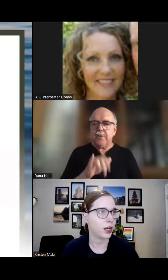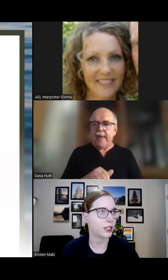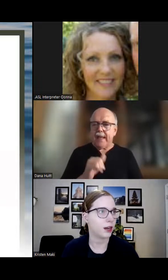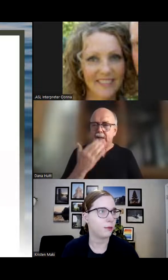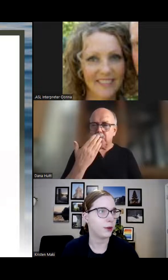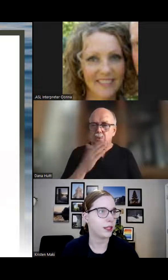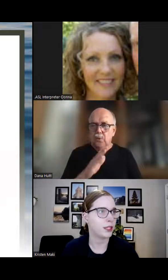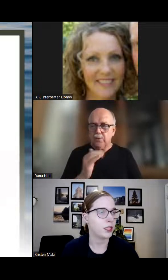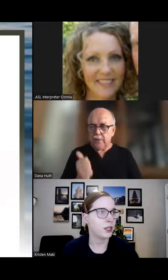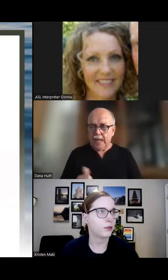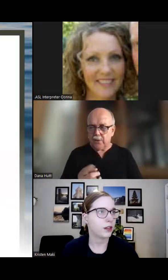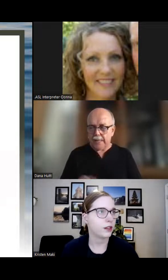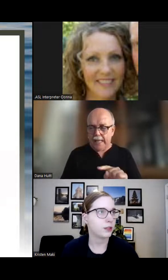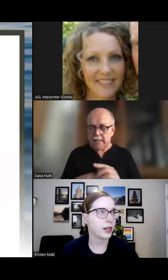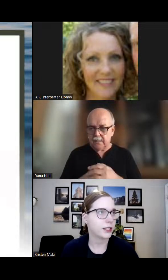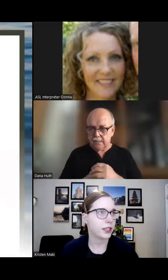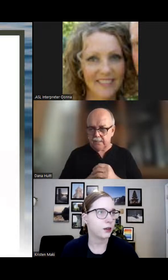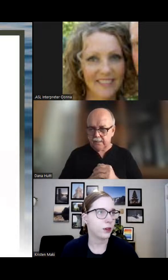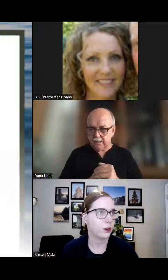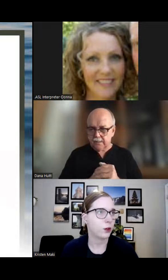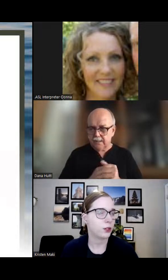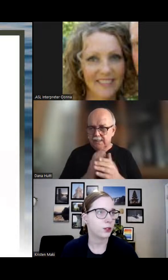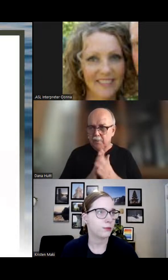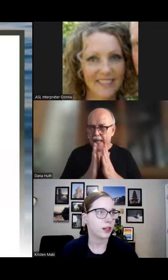when will my employees who live and work outside of Washington be able to